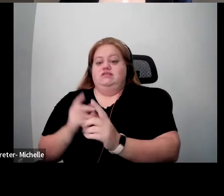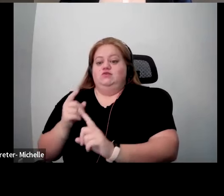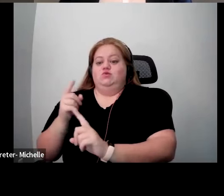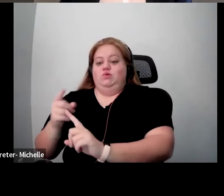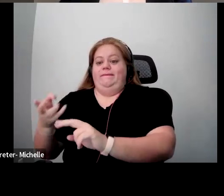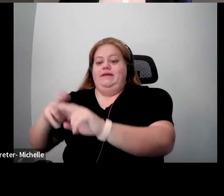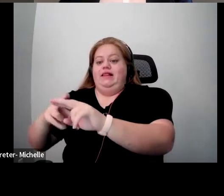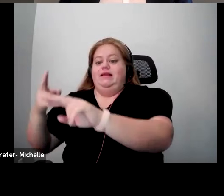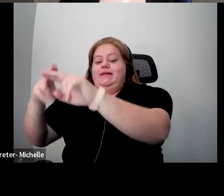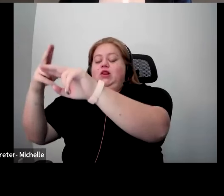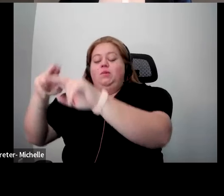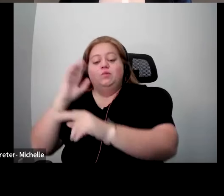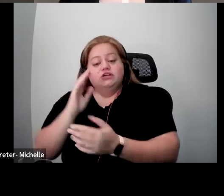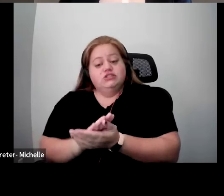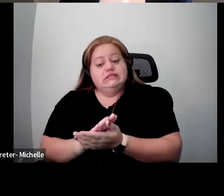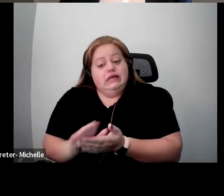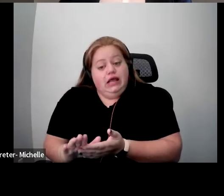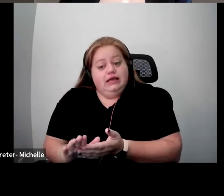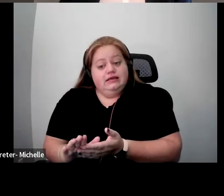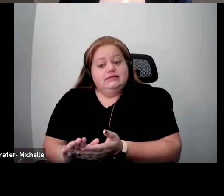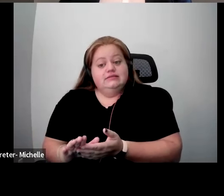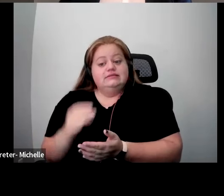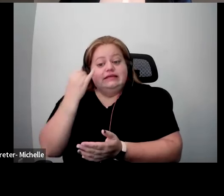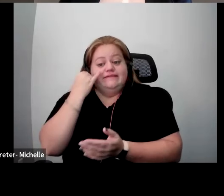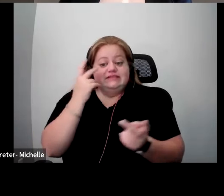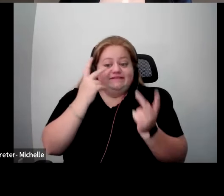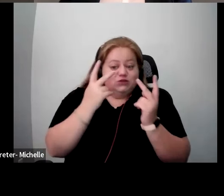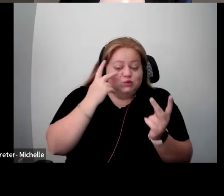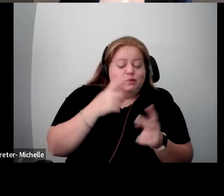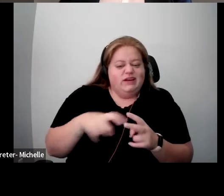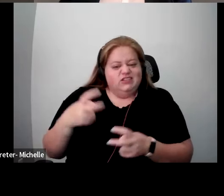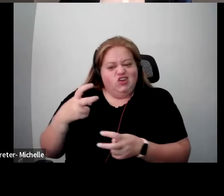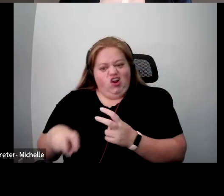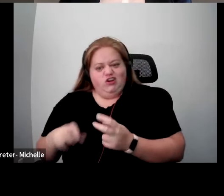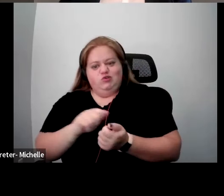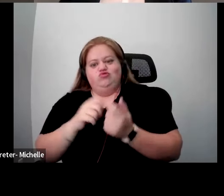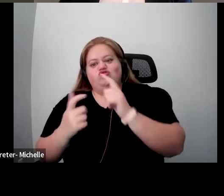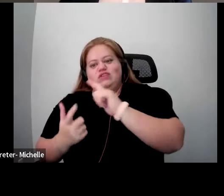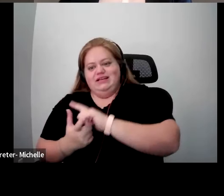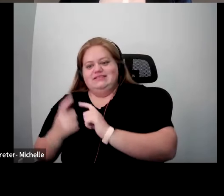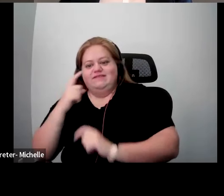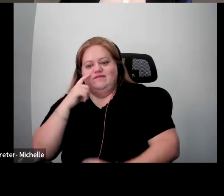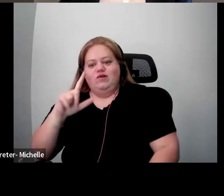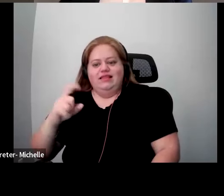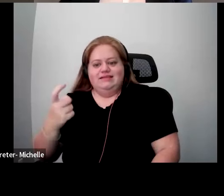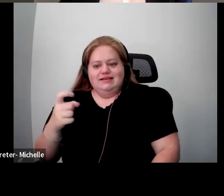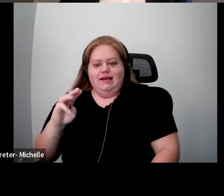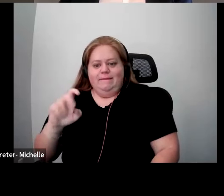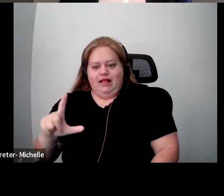This is nice for a visual representation. But it's very hard to translate into LaTeXML or in MathML.